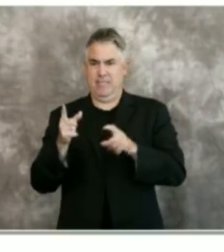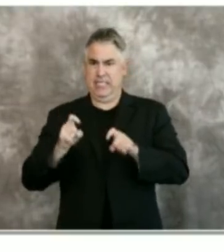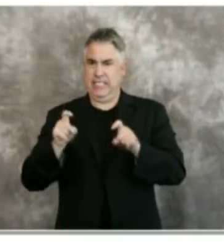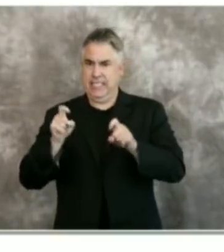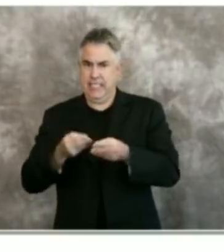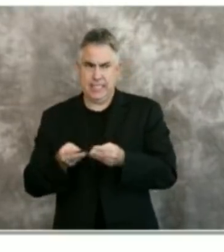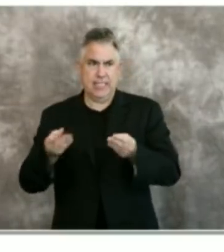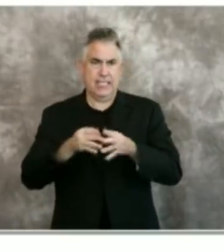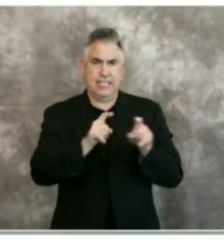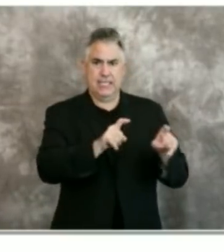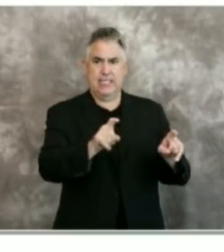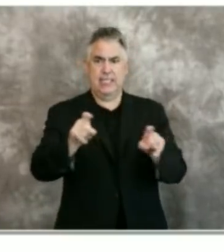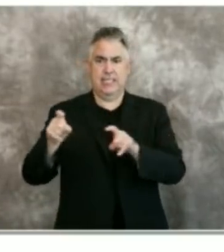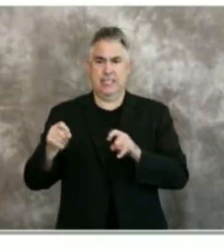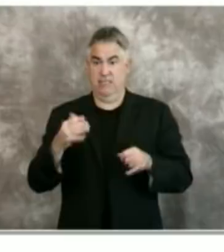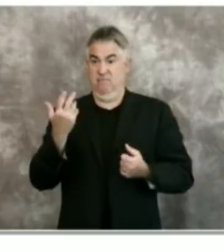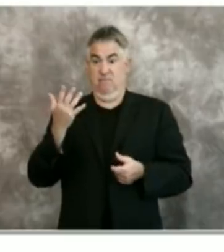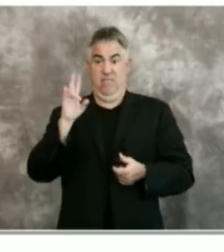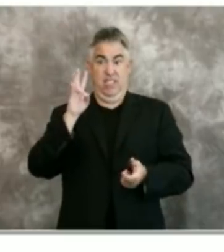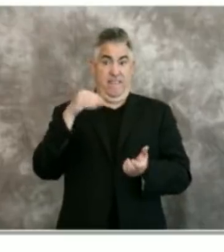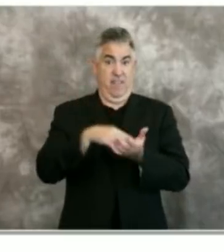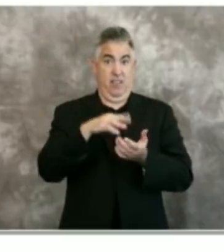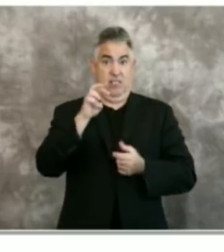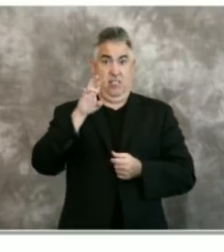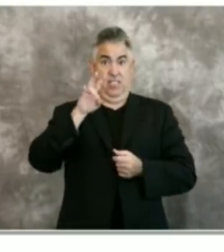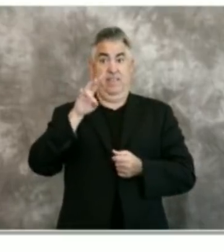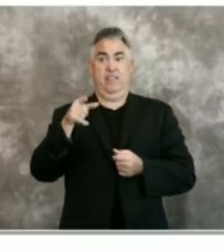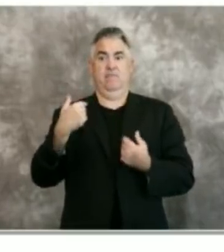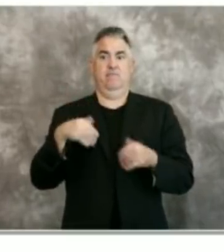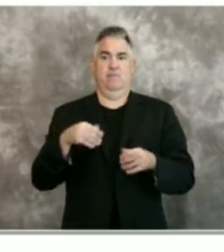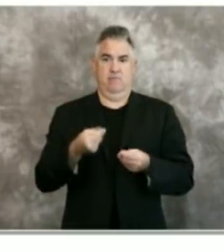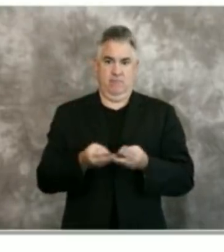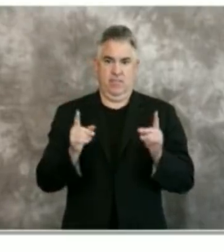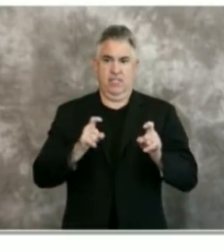WORKED THROUGH THE HOLIDAY WEEKEND TO CONTINUE TO ADMINISTER AND PRACTICE